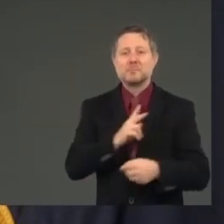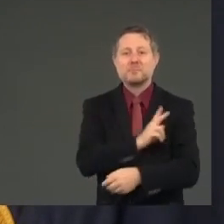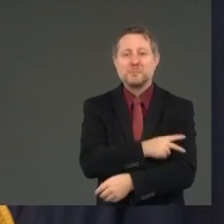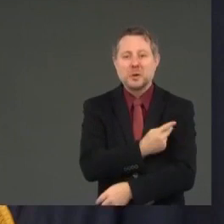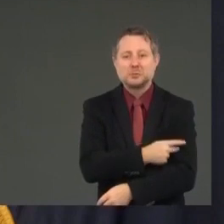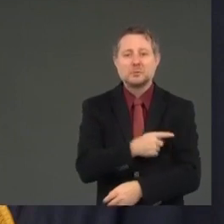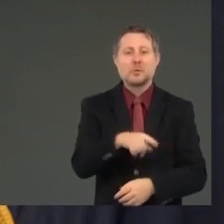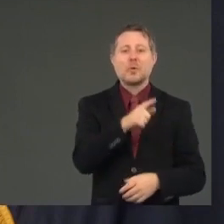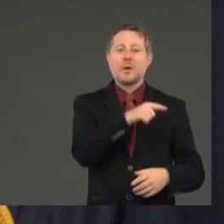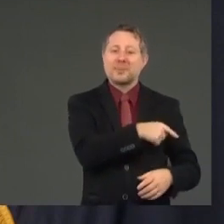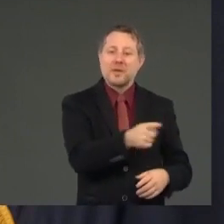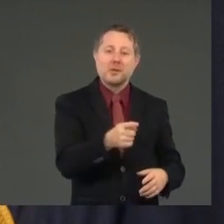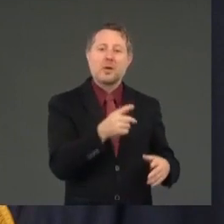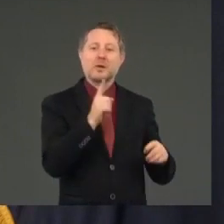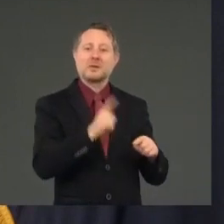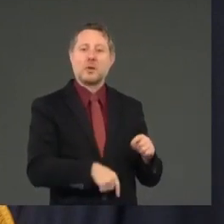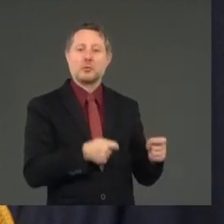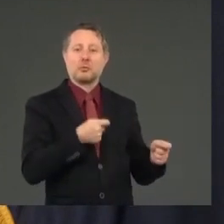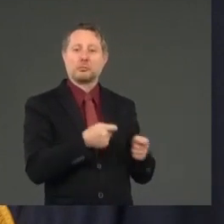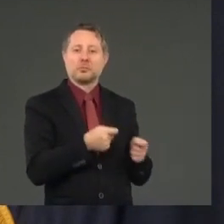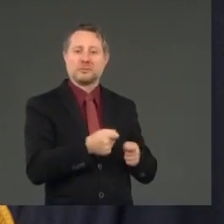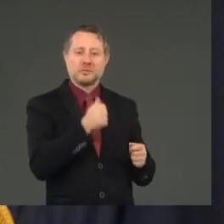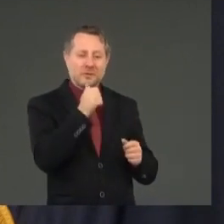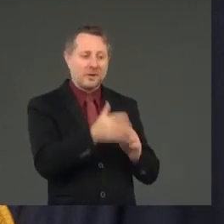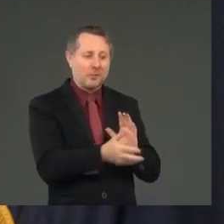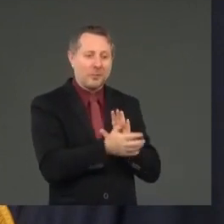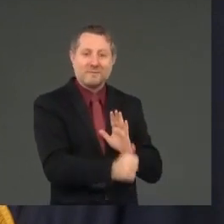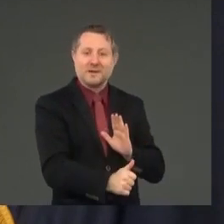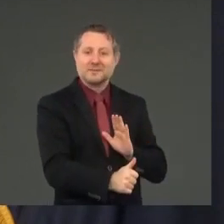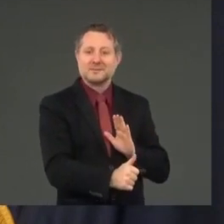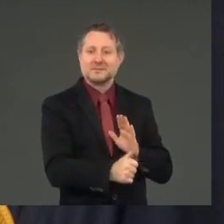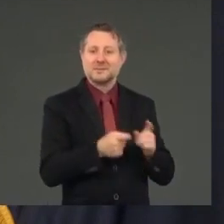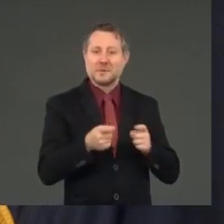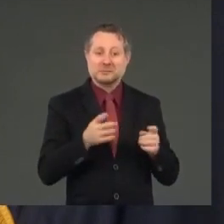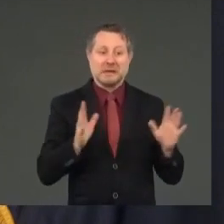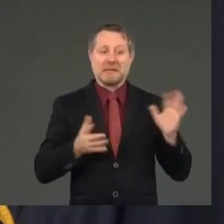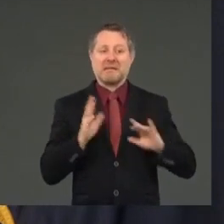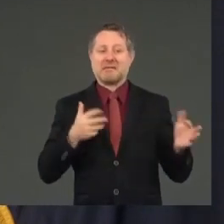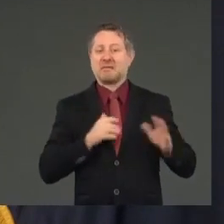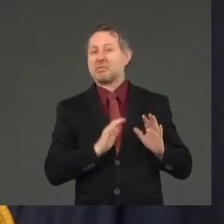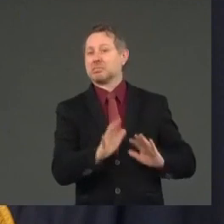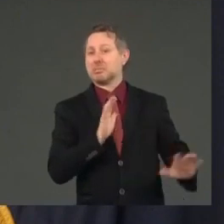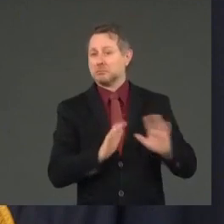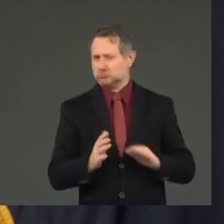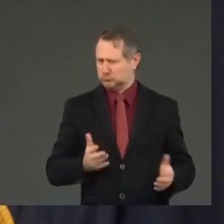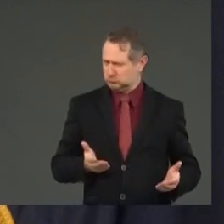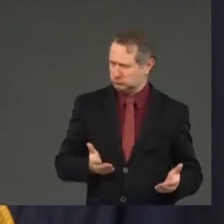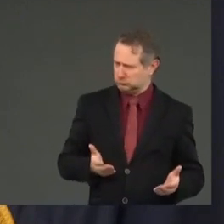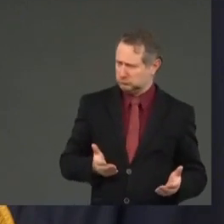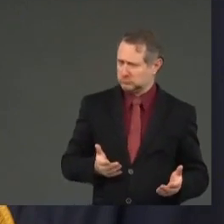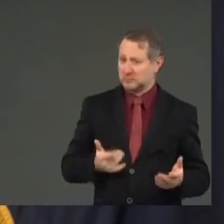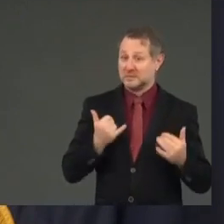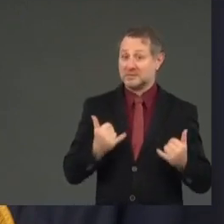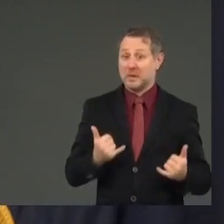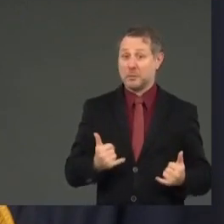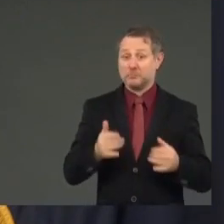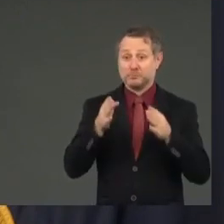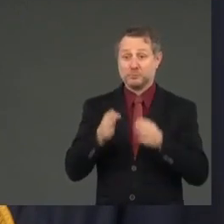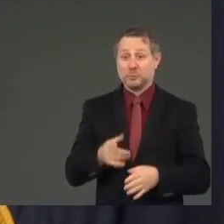A NURSING HOME CANNOT ACCEPT A